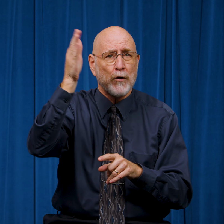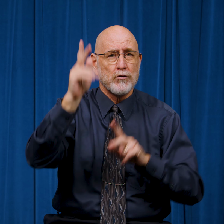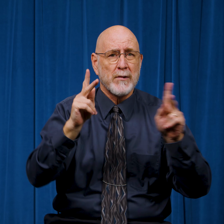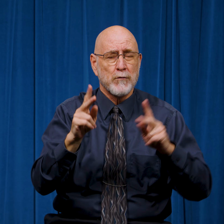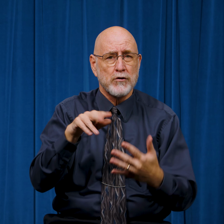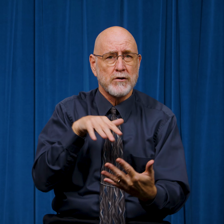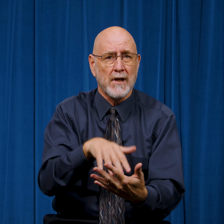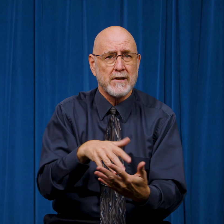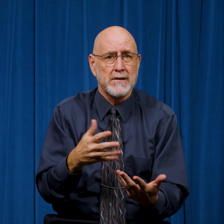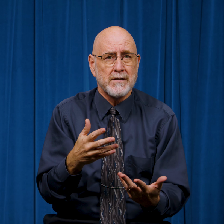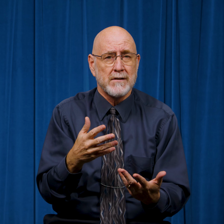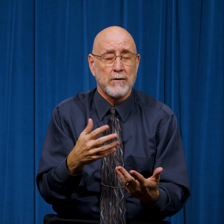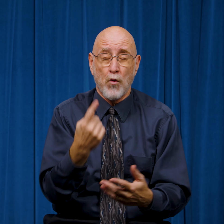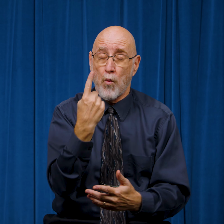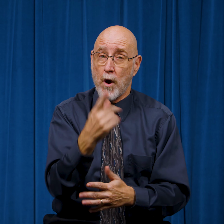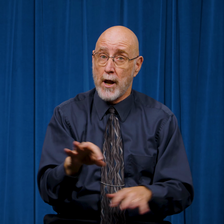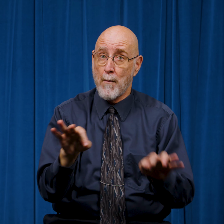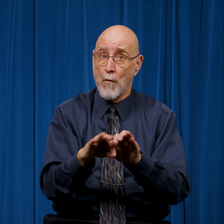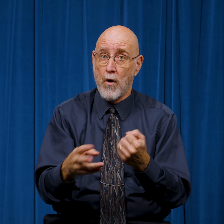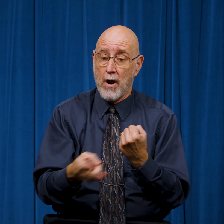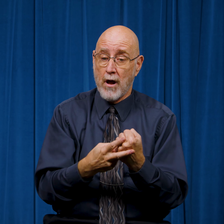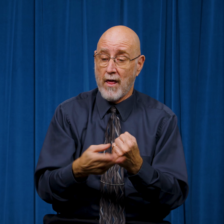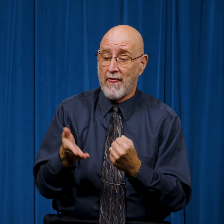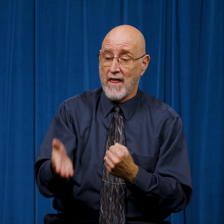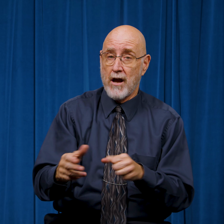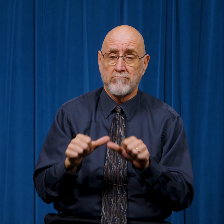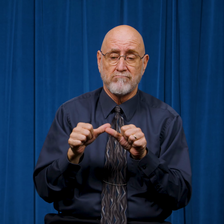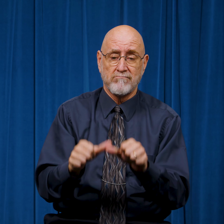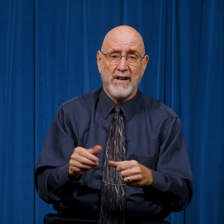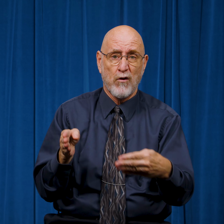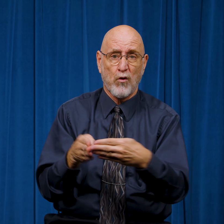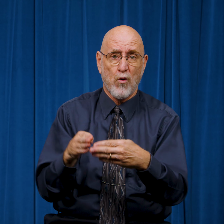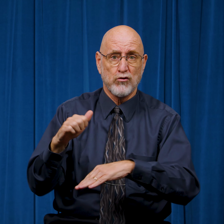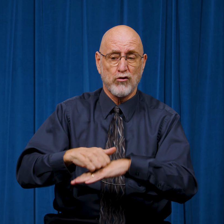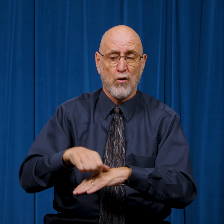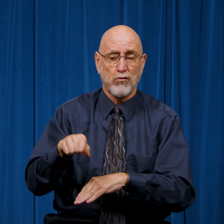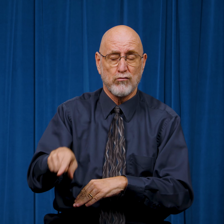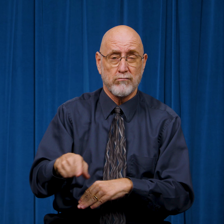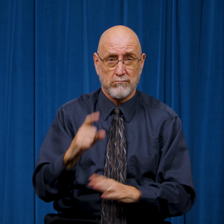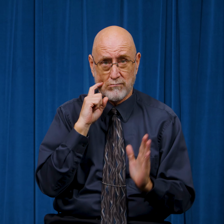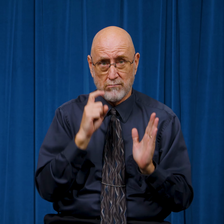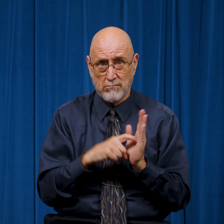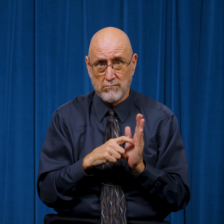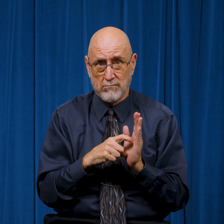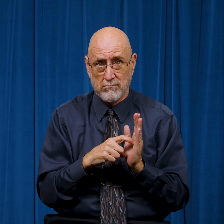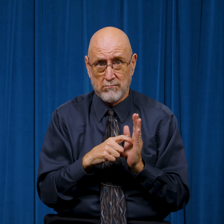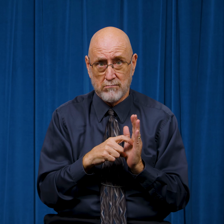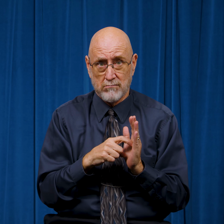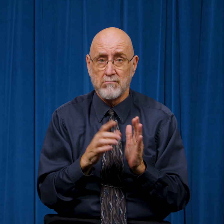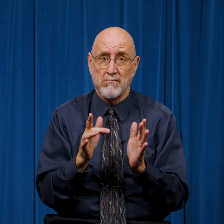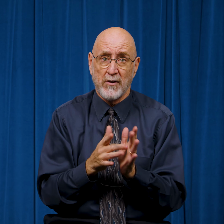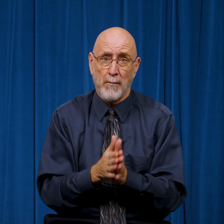However, one important artifact preserved in the cornerstone that we need to note, the Bible.